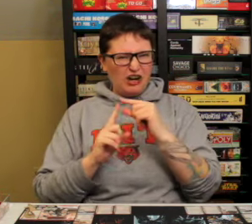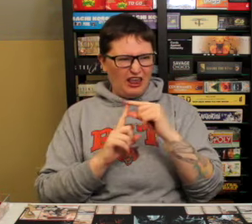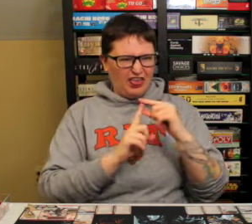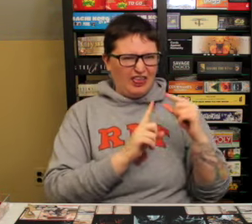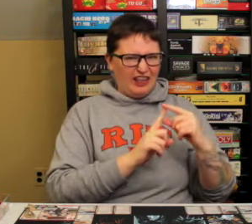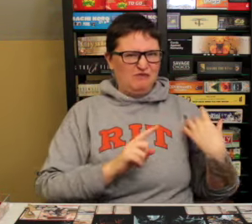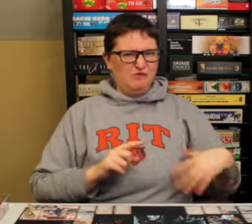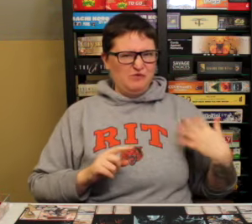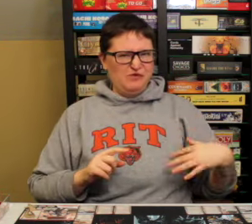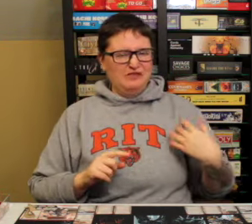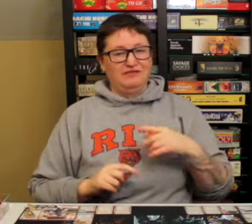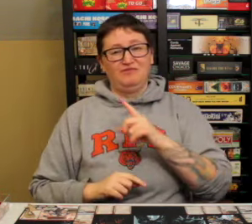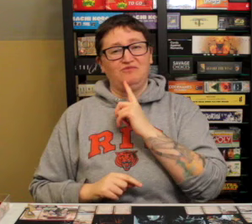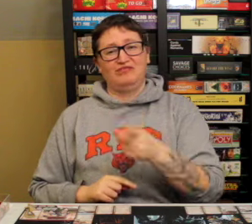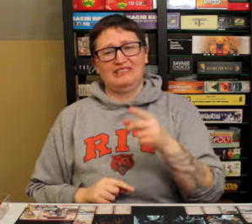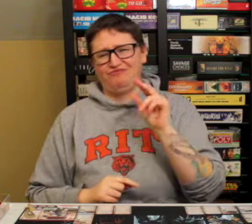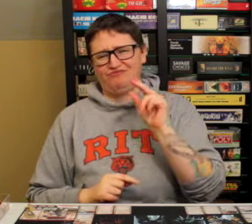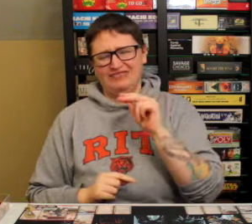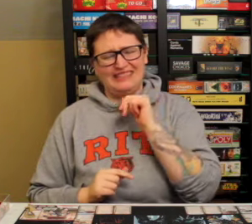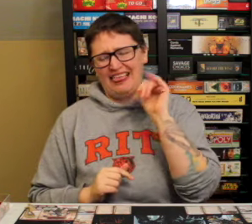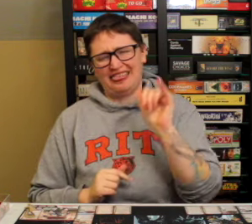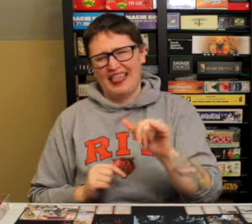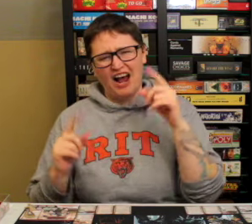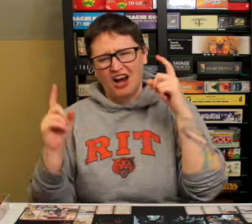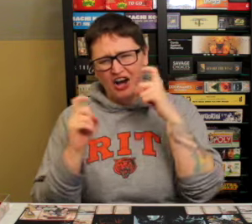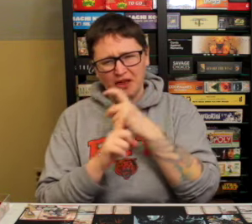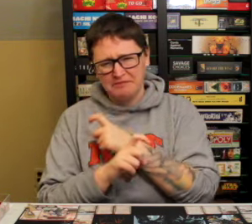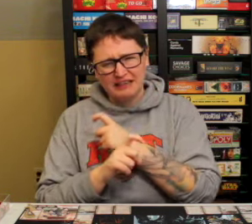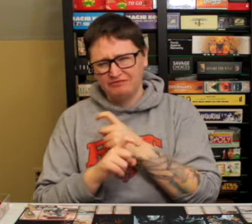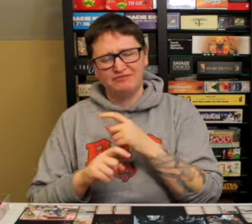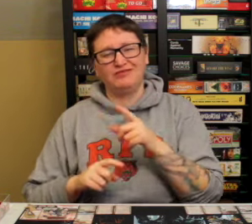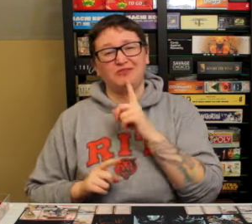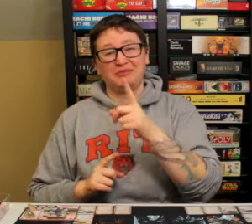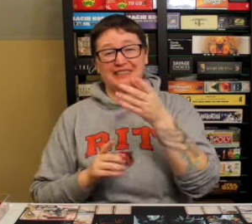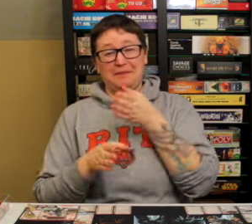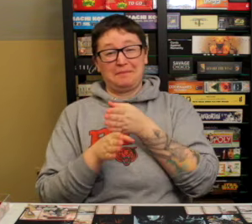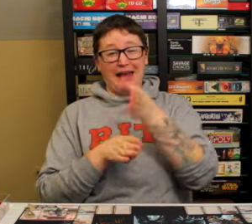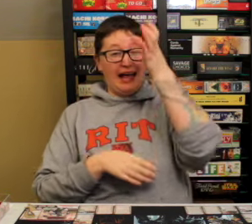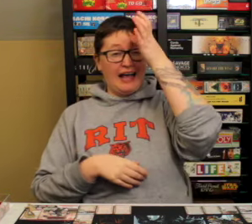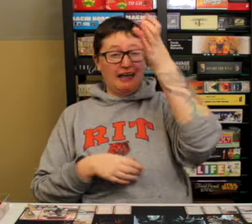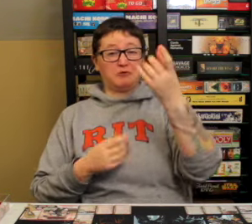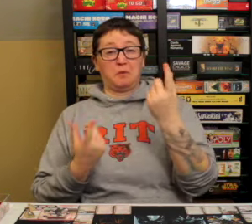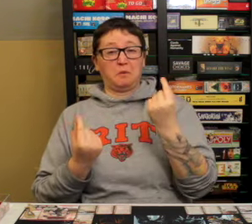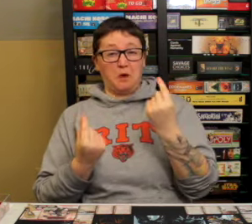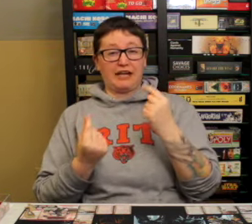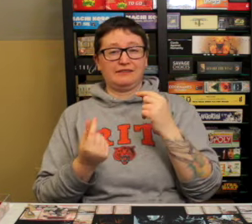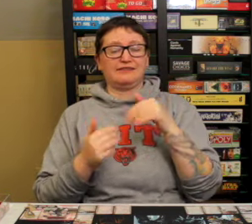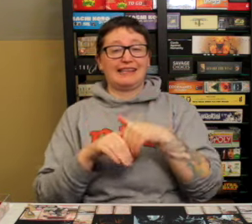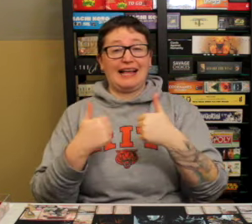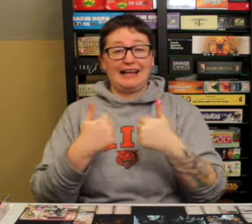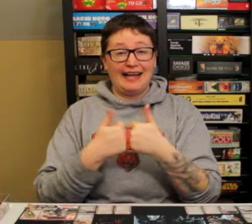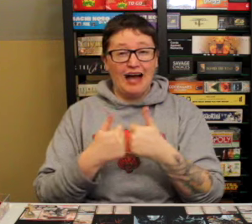It's a long title. There's four words in it. But it's actually not that complicated. Pretty much the main concept